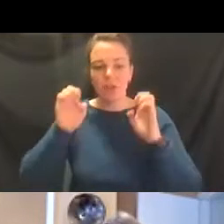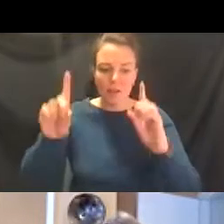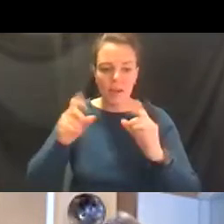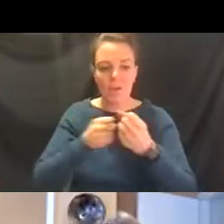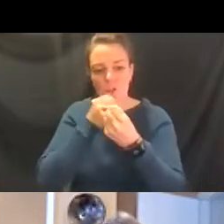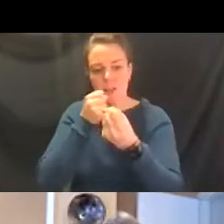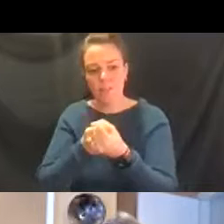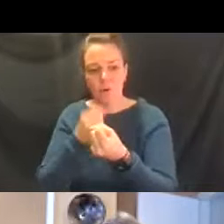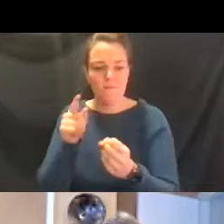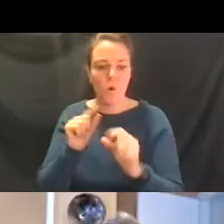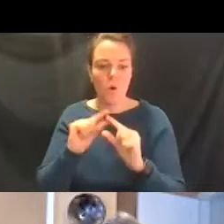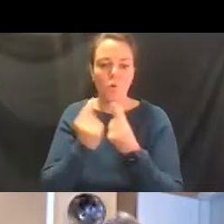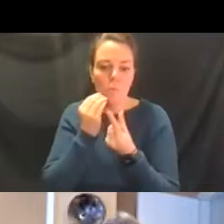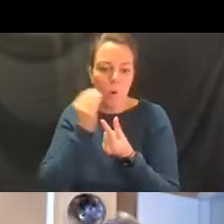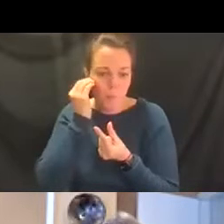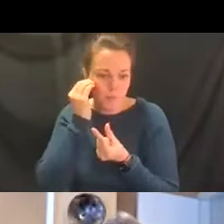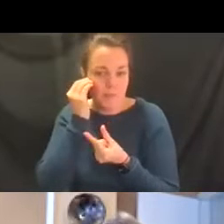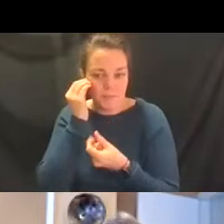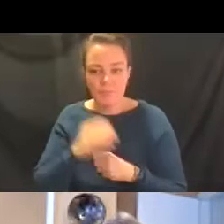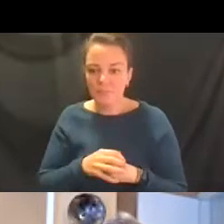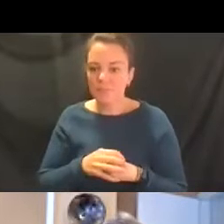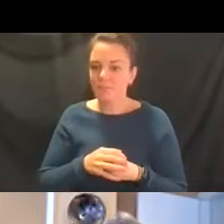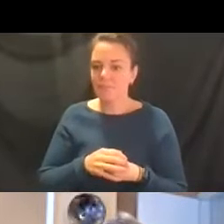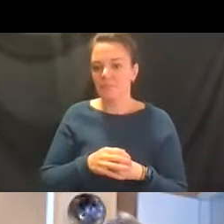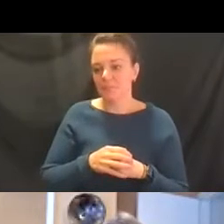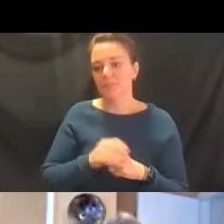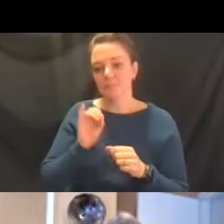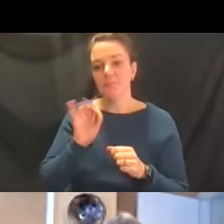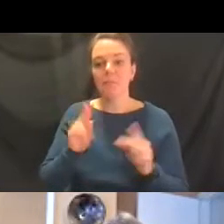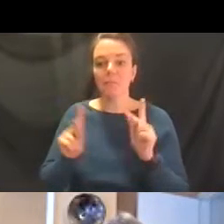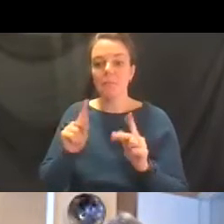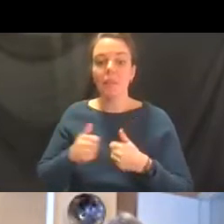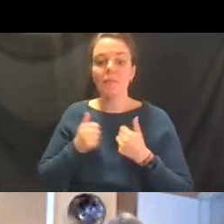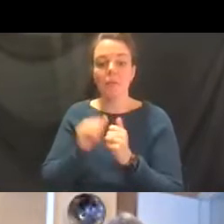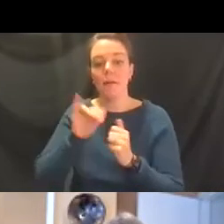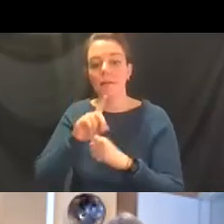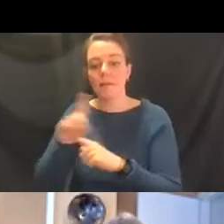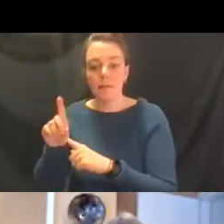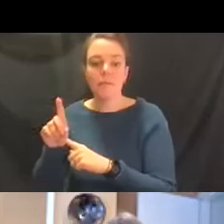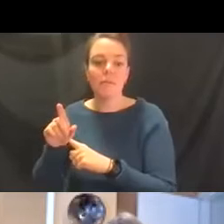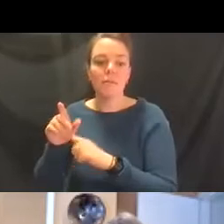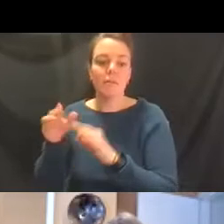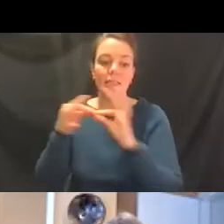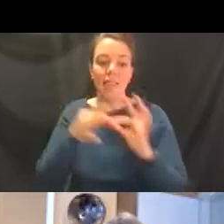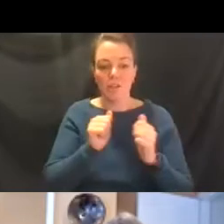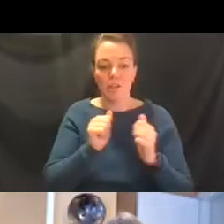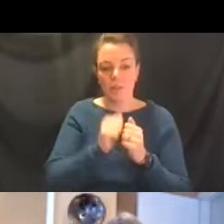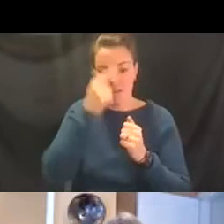to group homes to folks with IDD related to dementia symptoms. so in the interest of time,